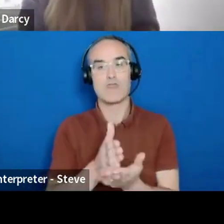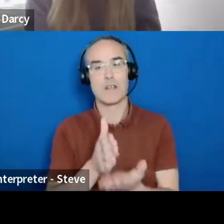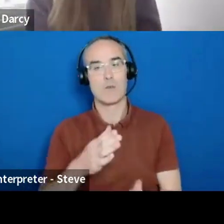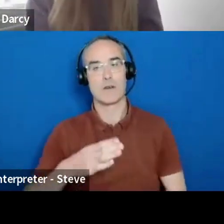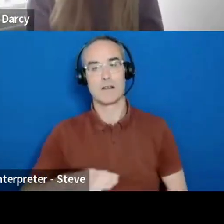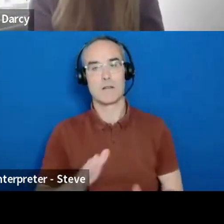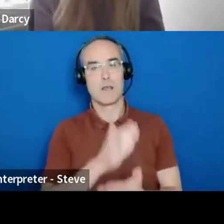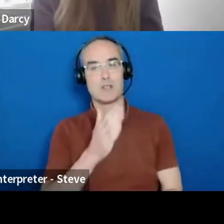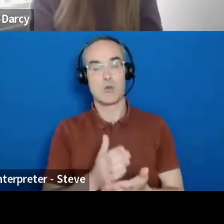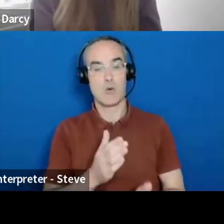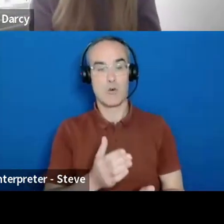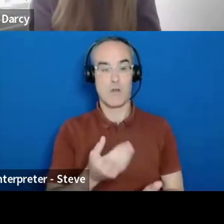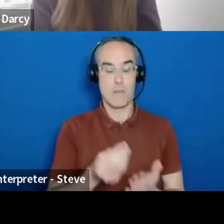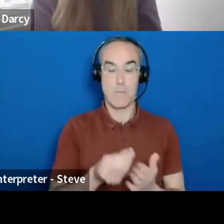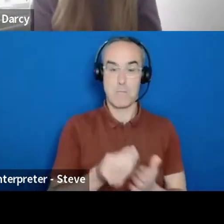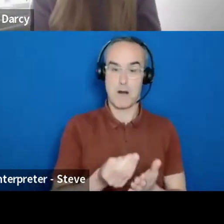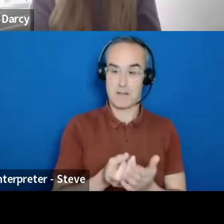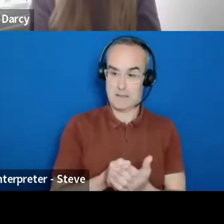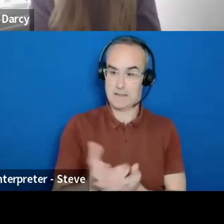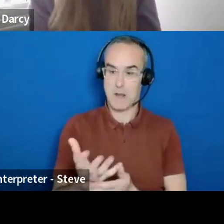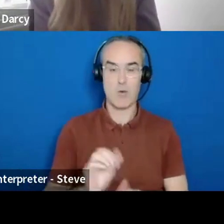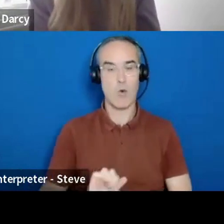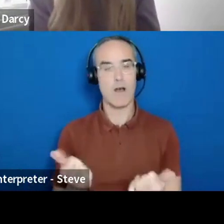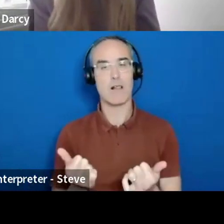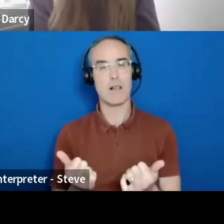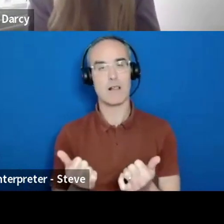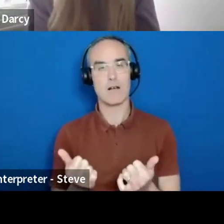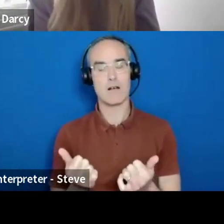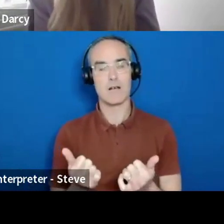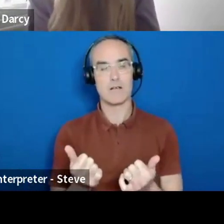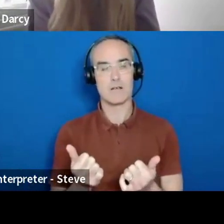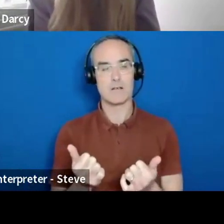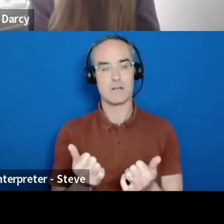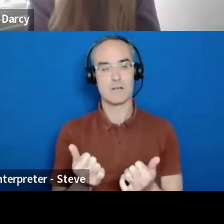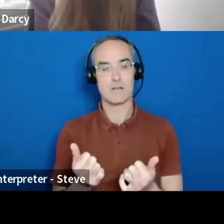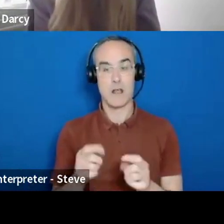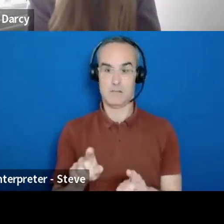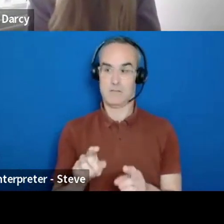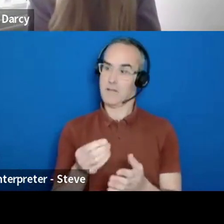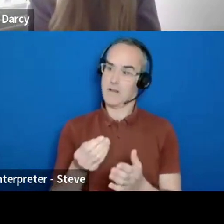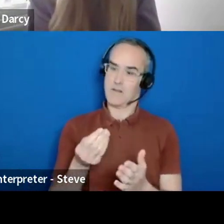it should be being spent, and and making, and making the difference that it's supposed to be making.